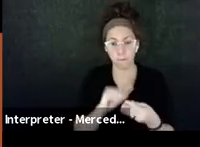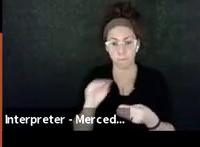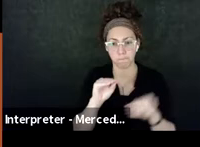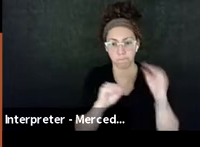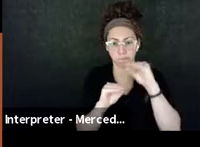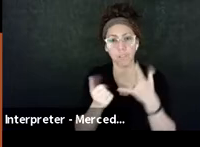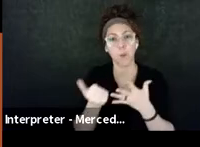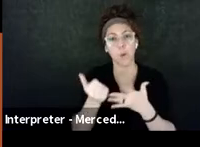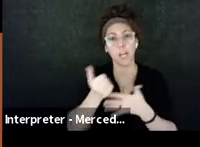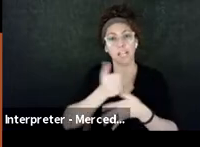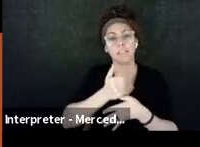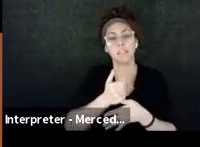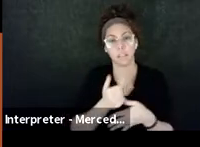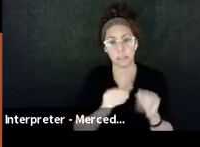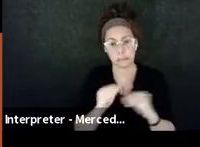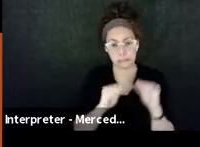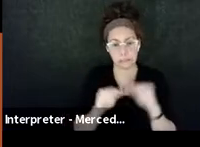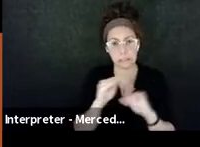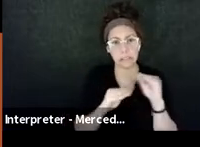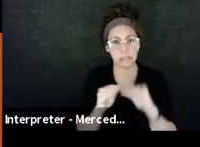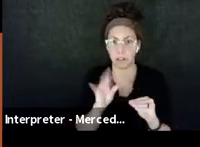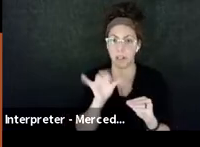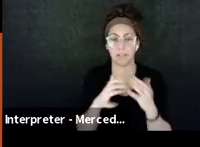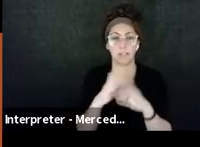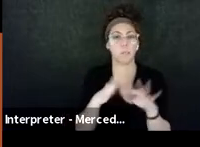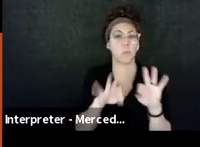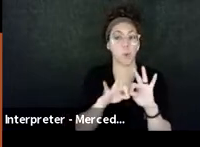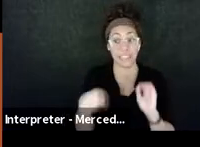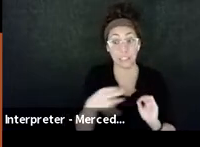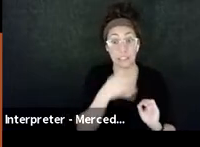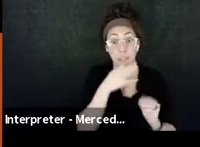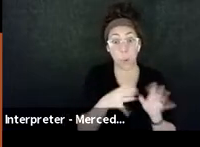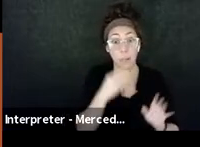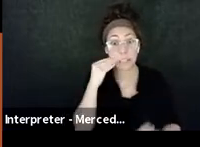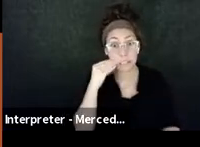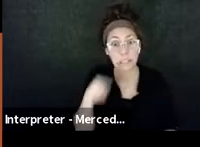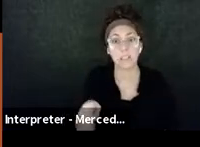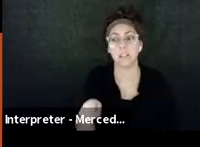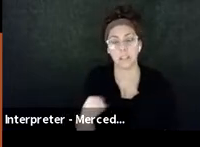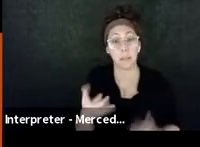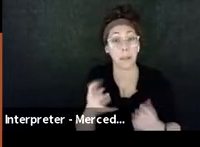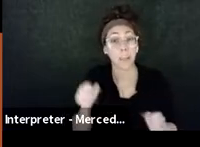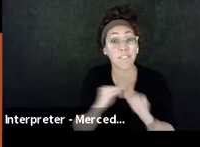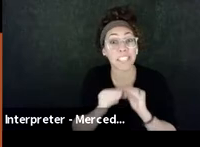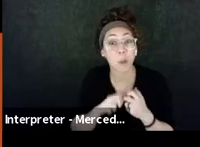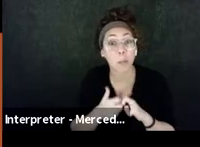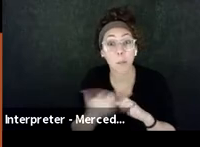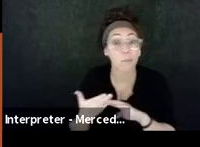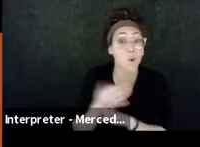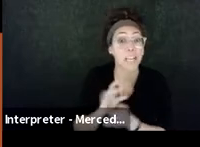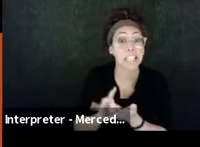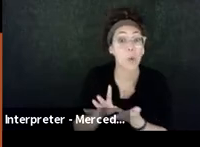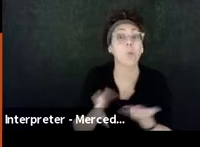Natalie Chavez: Because we know they're an eminent risk of being homeless and potentially we can secure their housing, you know, before they actually become homeless, so I'm